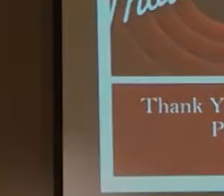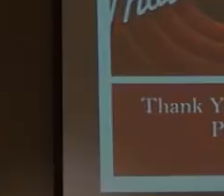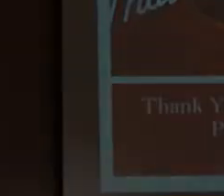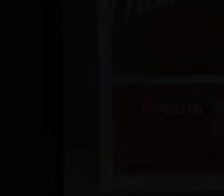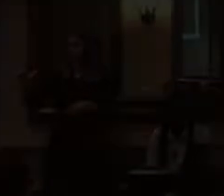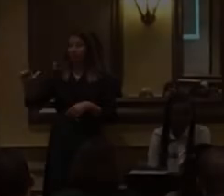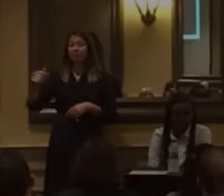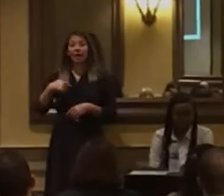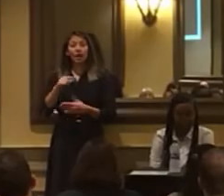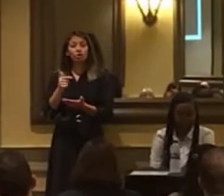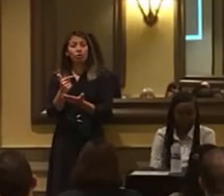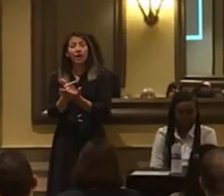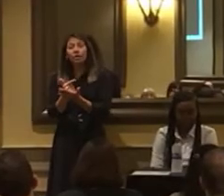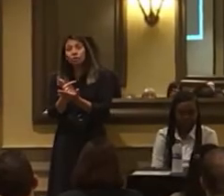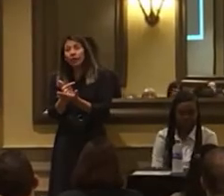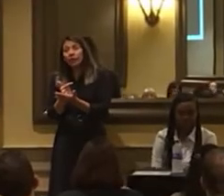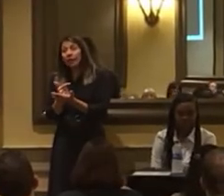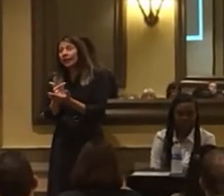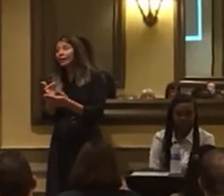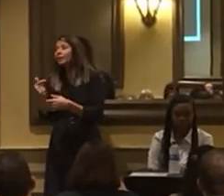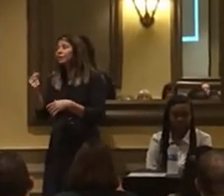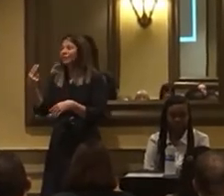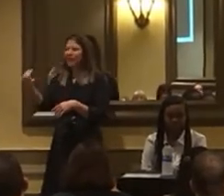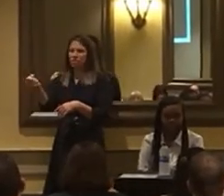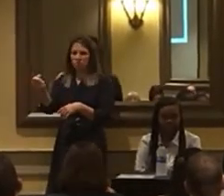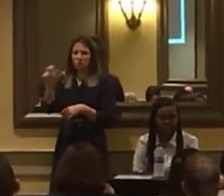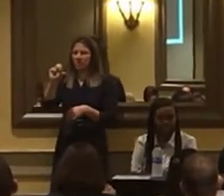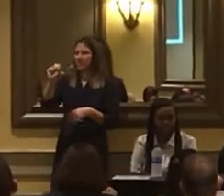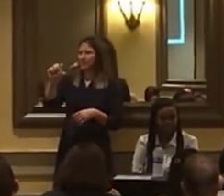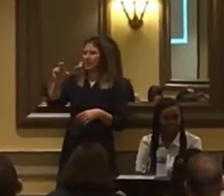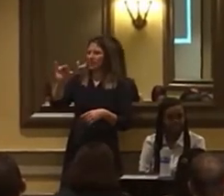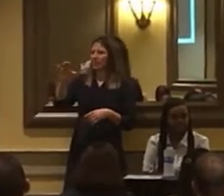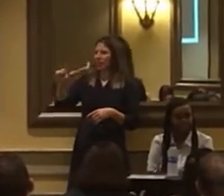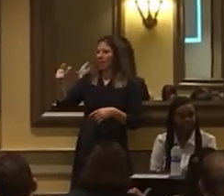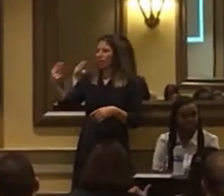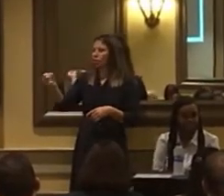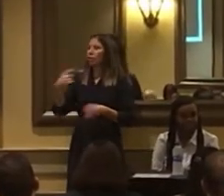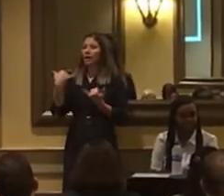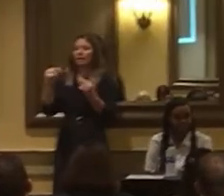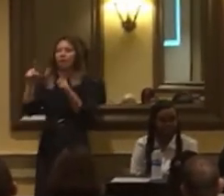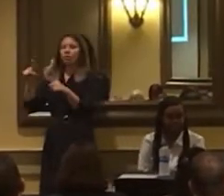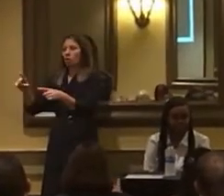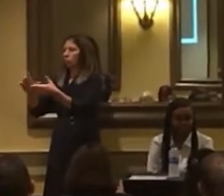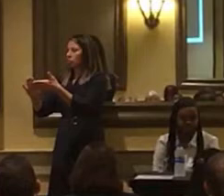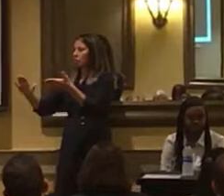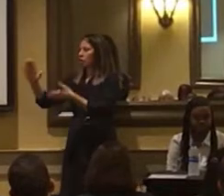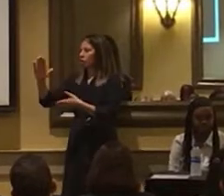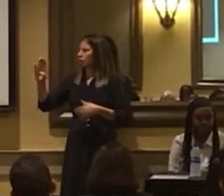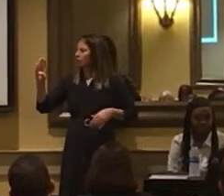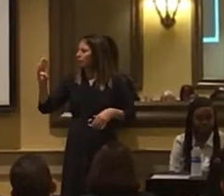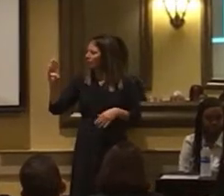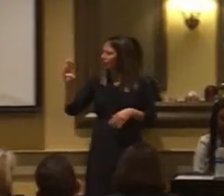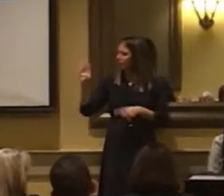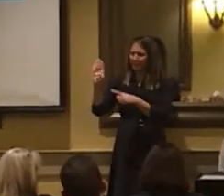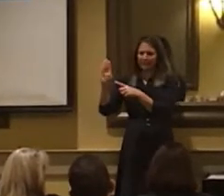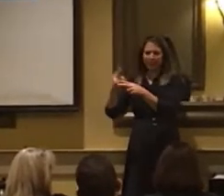...graduated high school, I now go to Barrett College. If it wasn't for all the great guidance and help